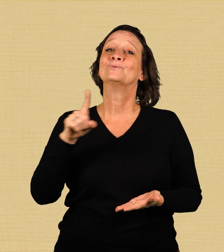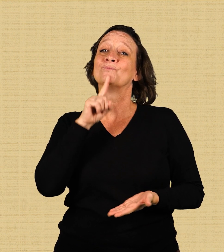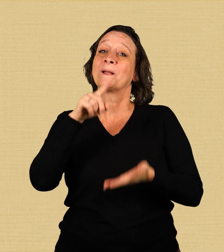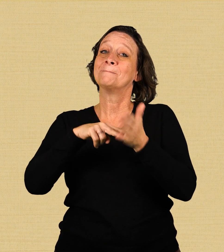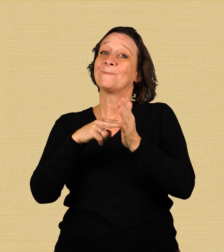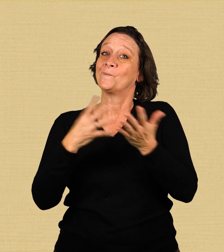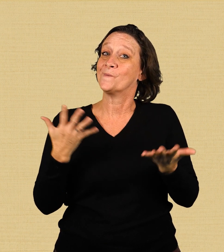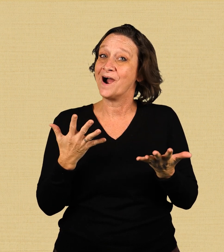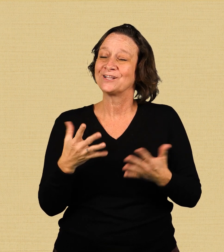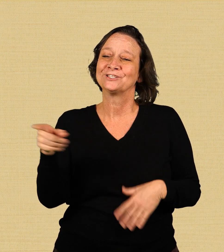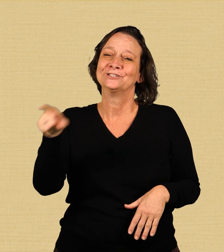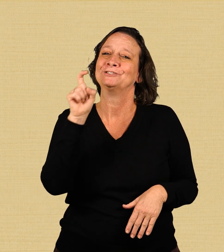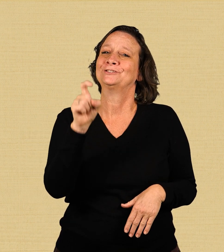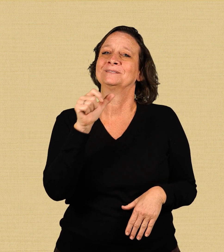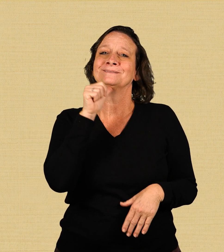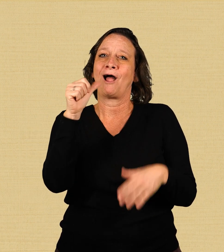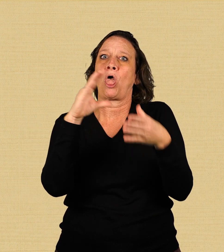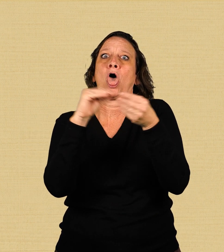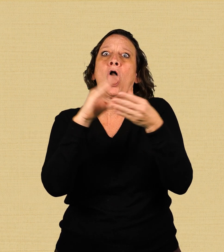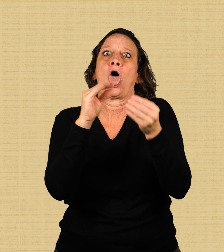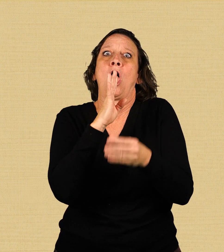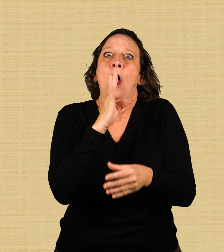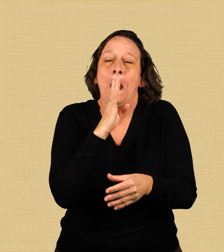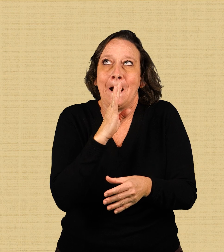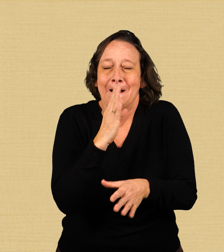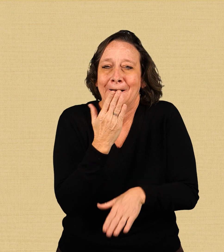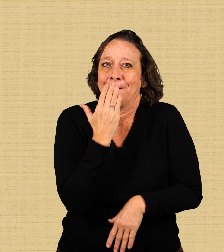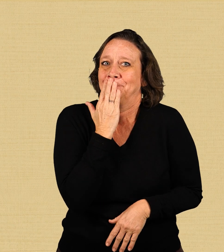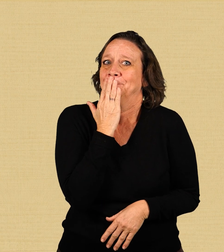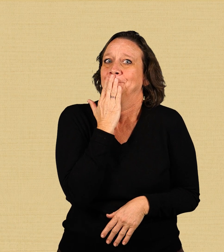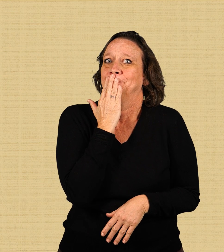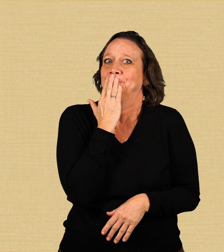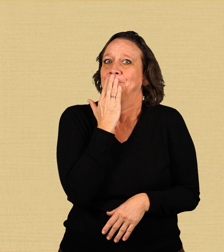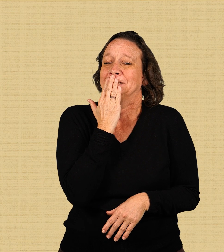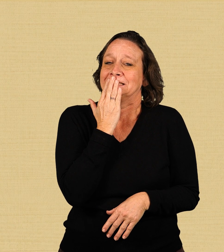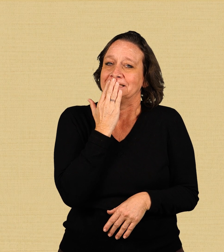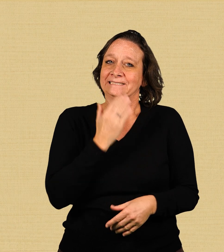he really means that he said something that he shouldn’t have said.